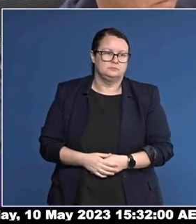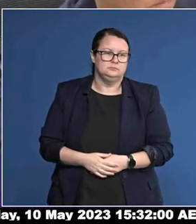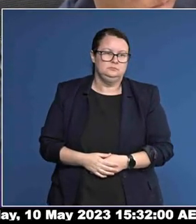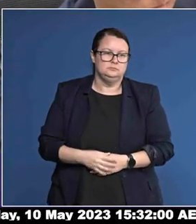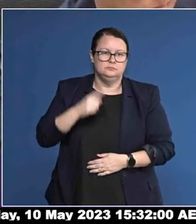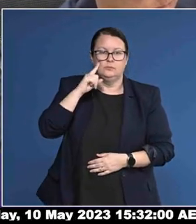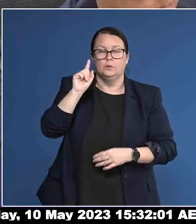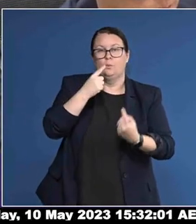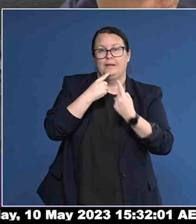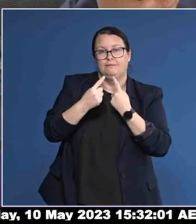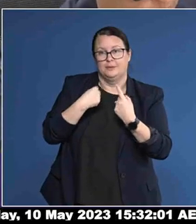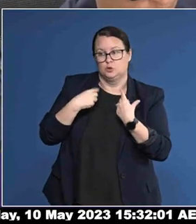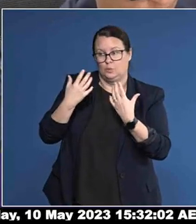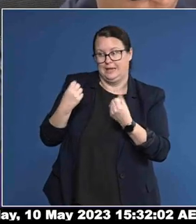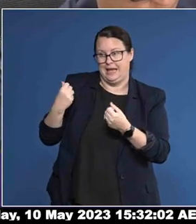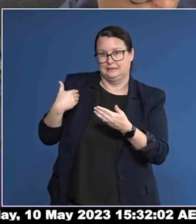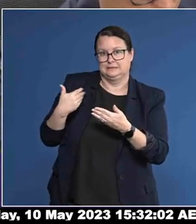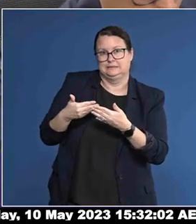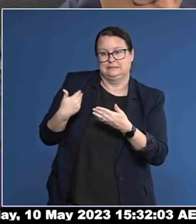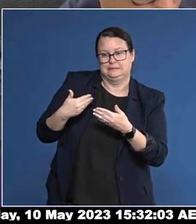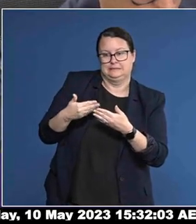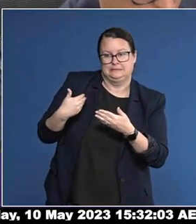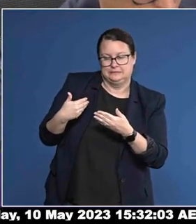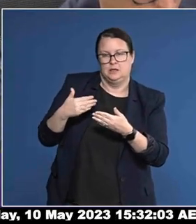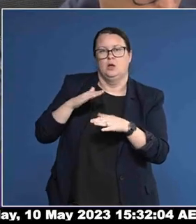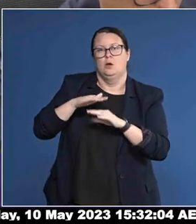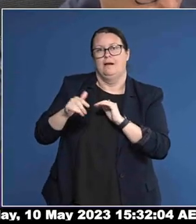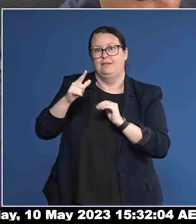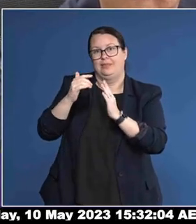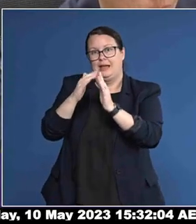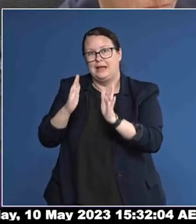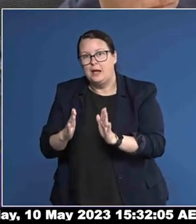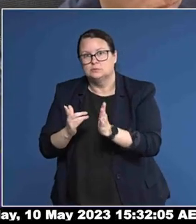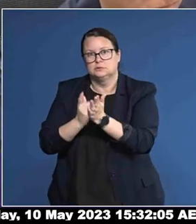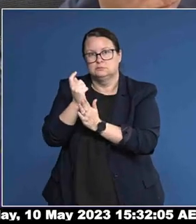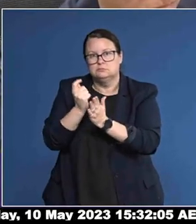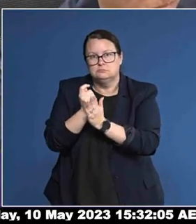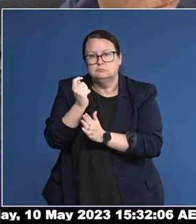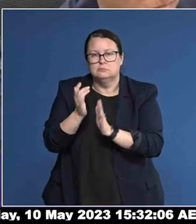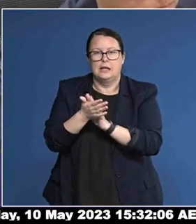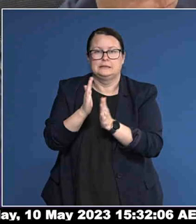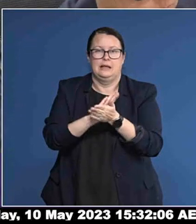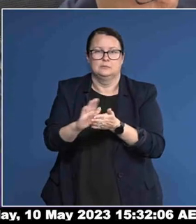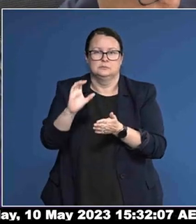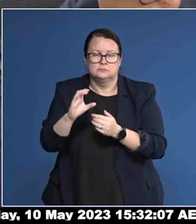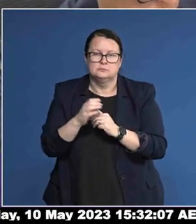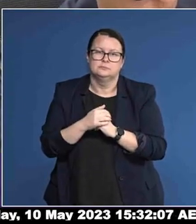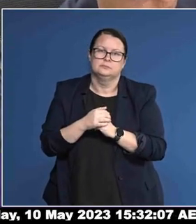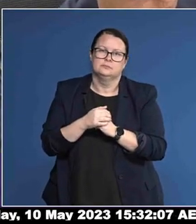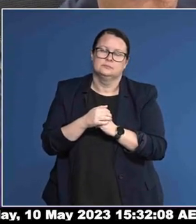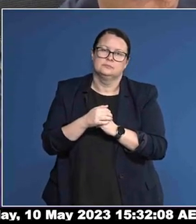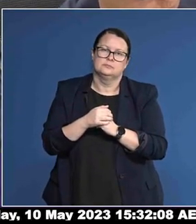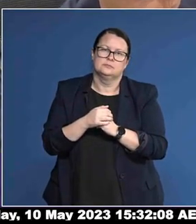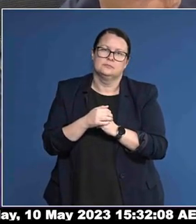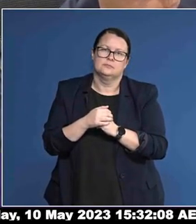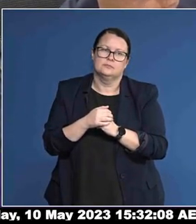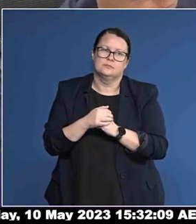have available to us in regards to the property, the tenancy, and it did form some